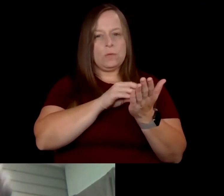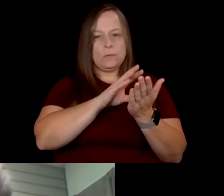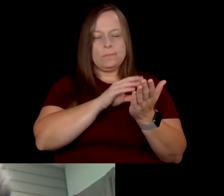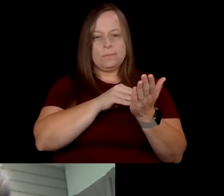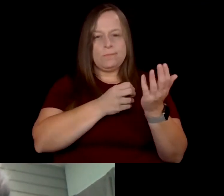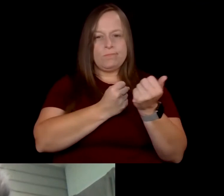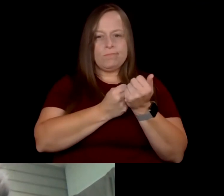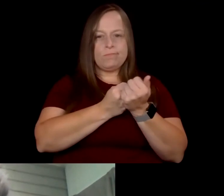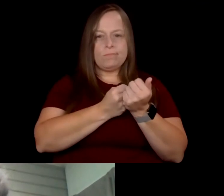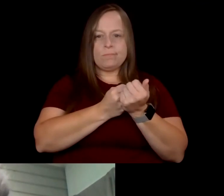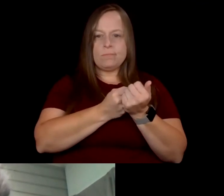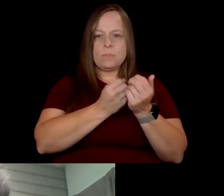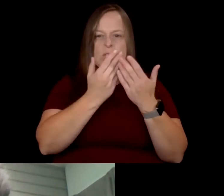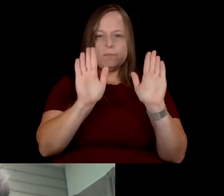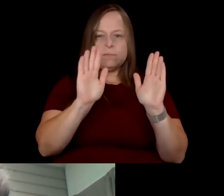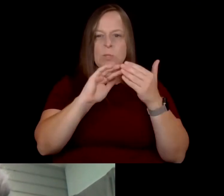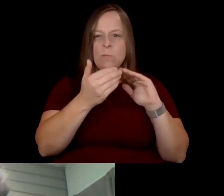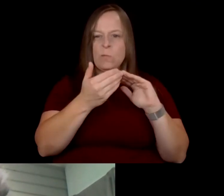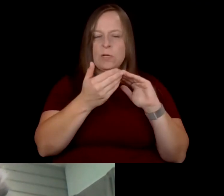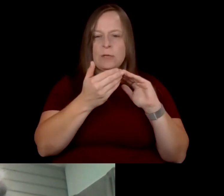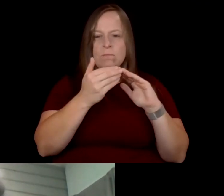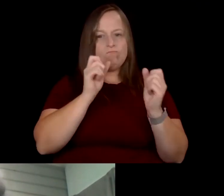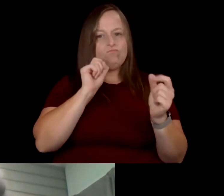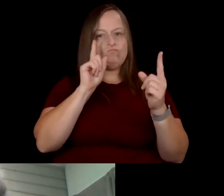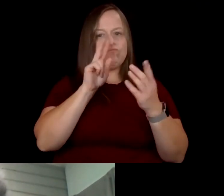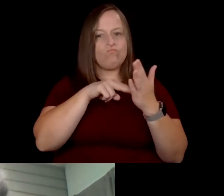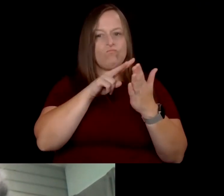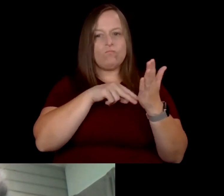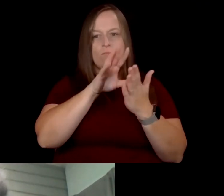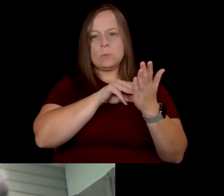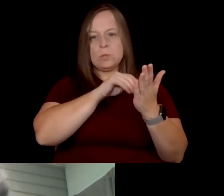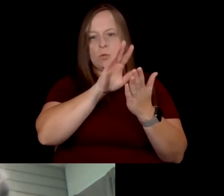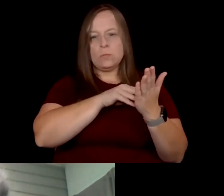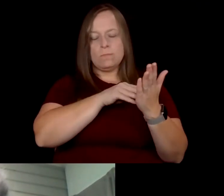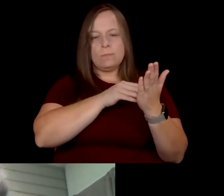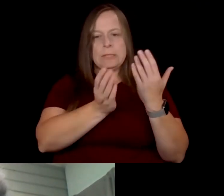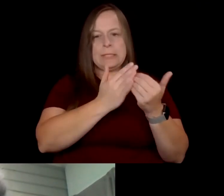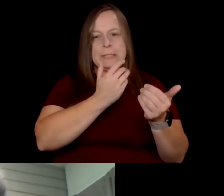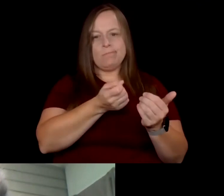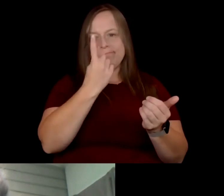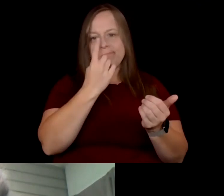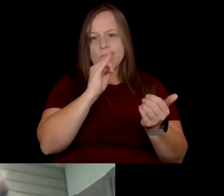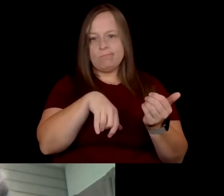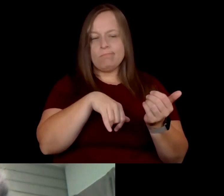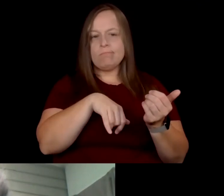It's really for the community, so that this process can be as easily understood as you can possibly make it.